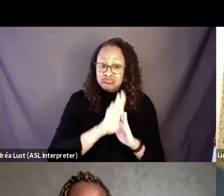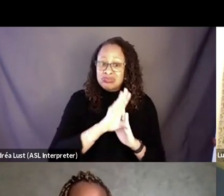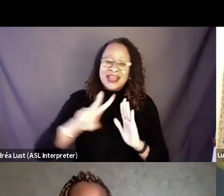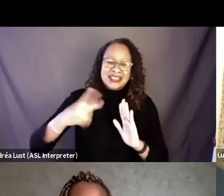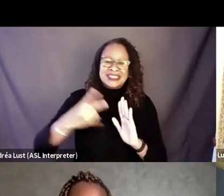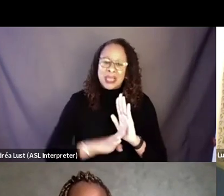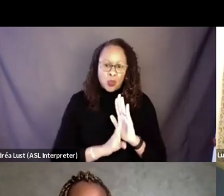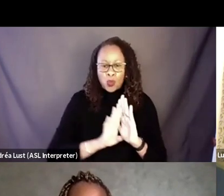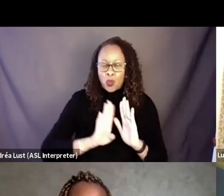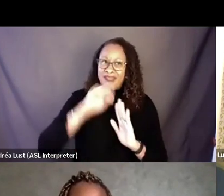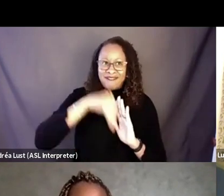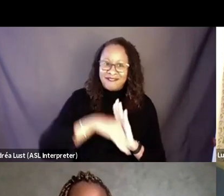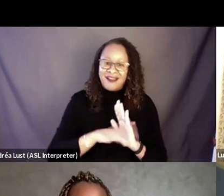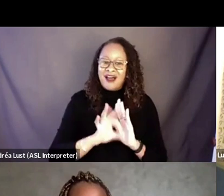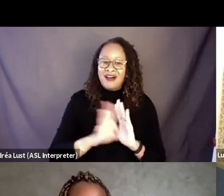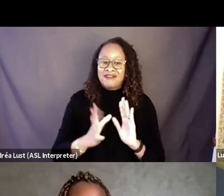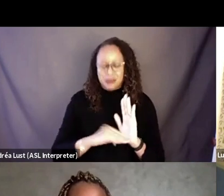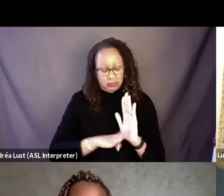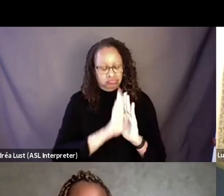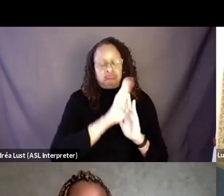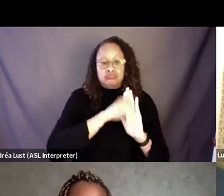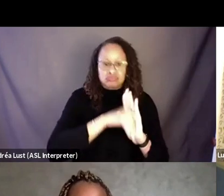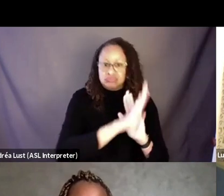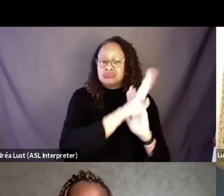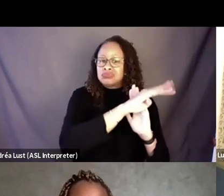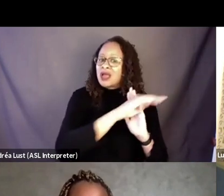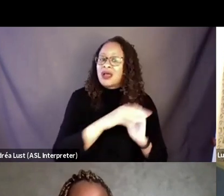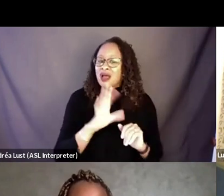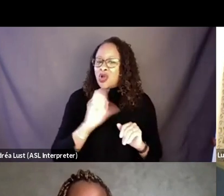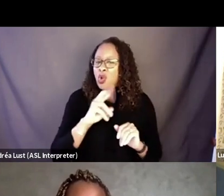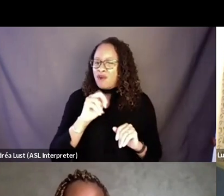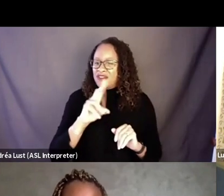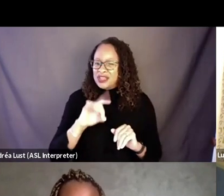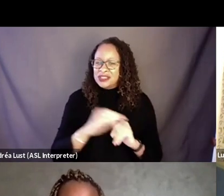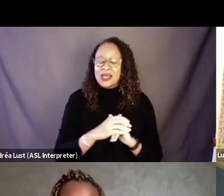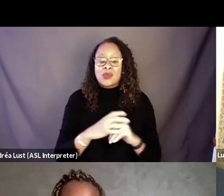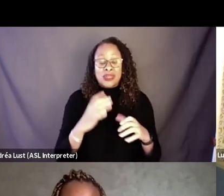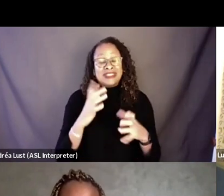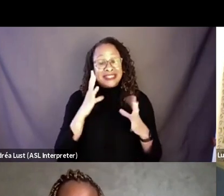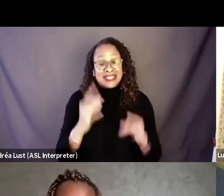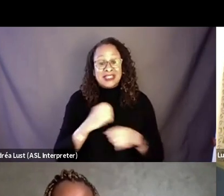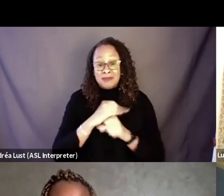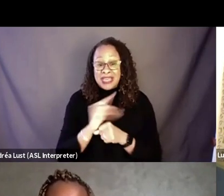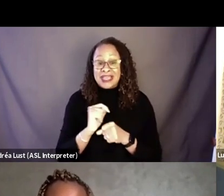we just made a choice to go to make the film available digitally in Kenya and Uganda